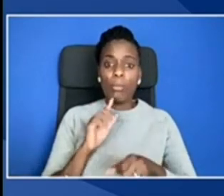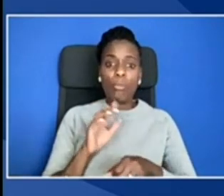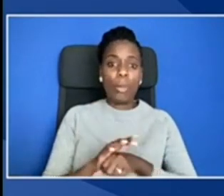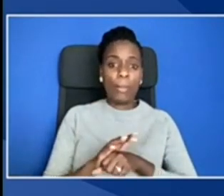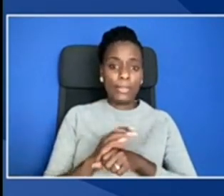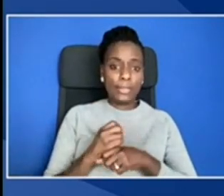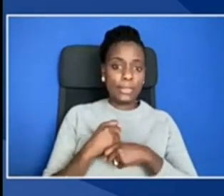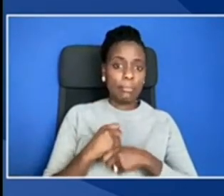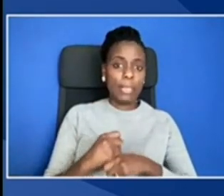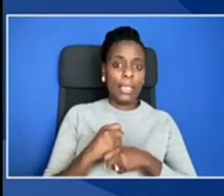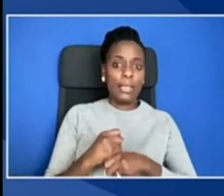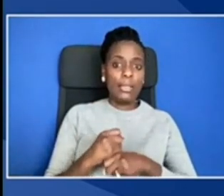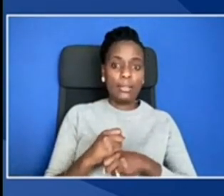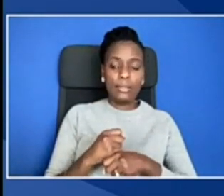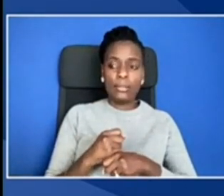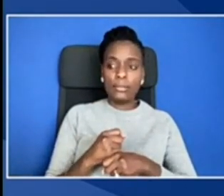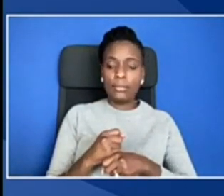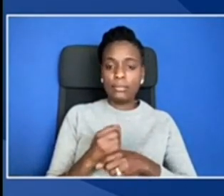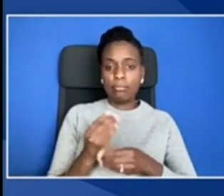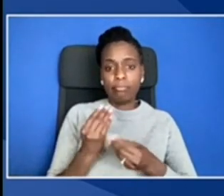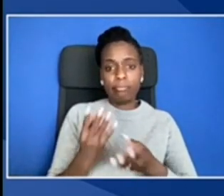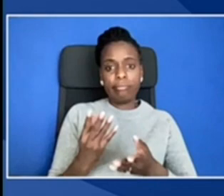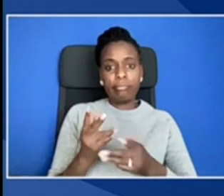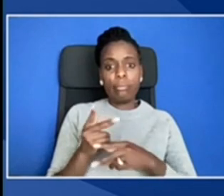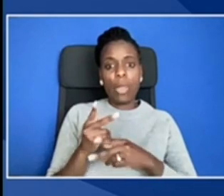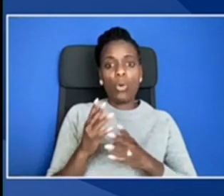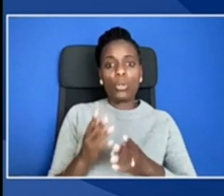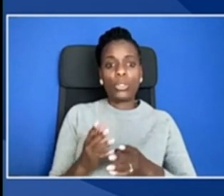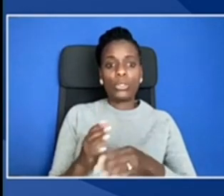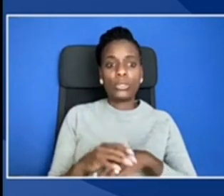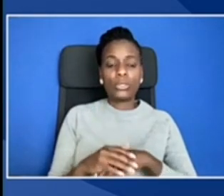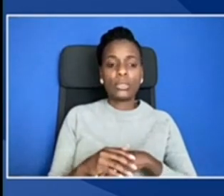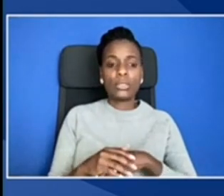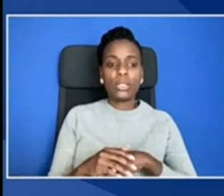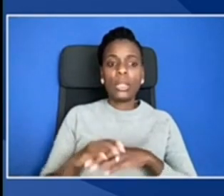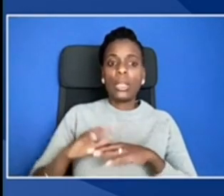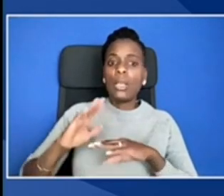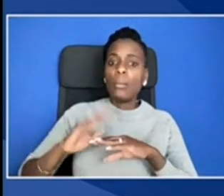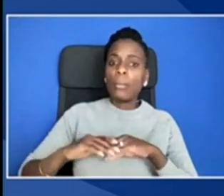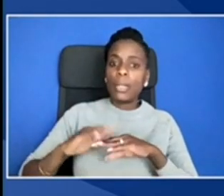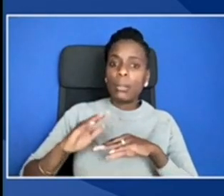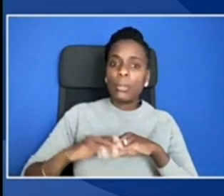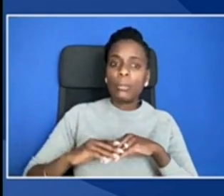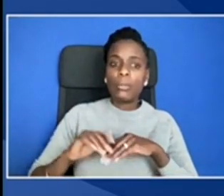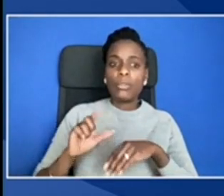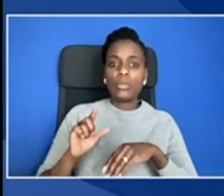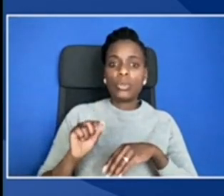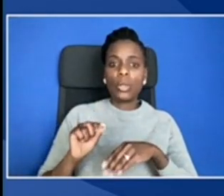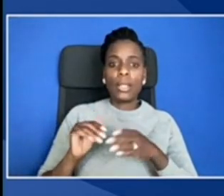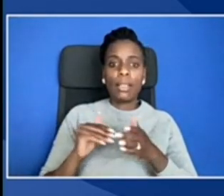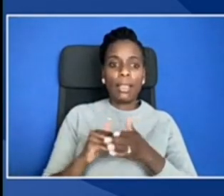right? The minimum of $20,000 being canceled for those who are recipients of